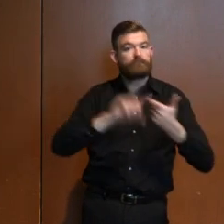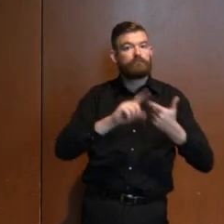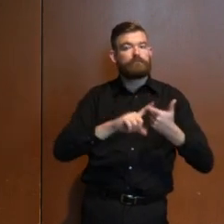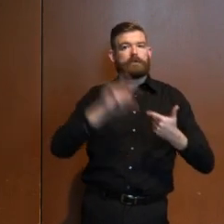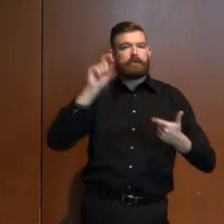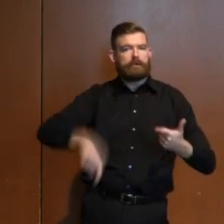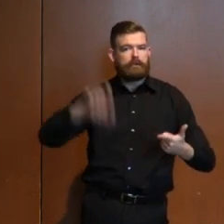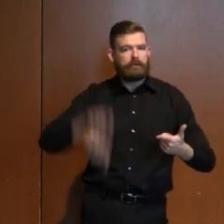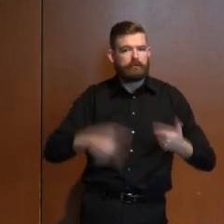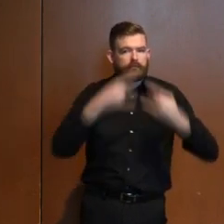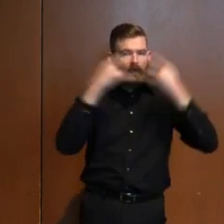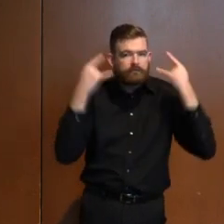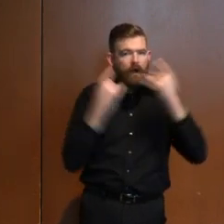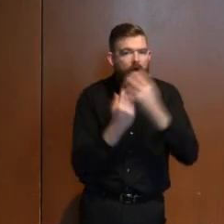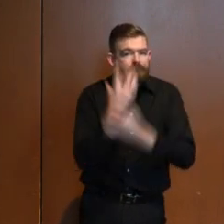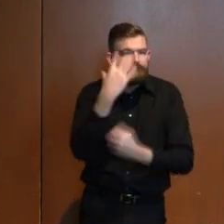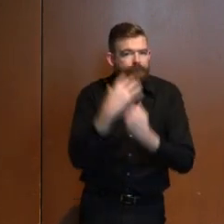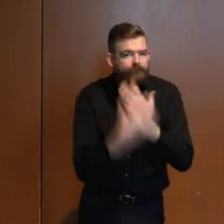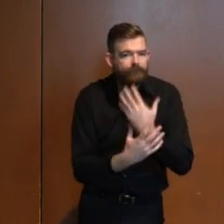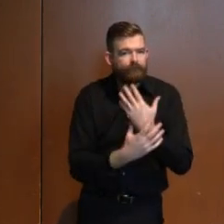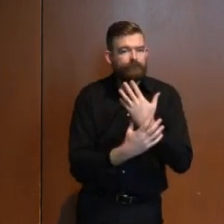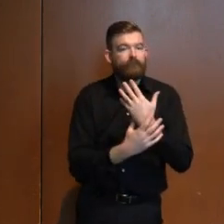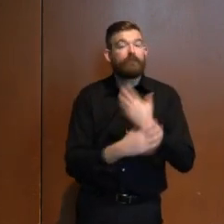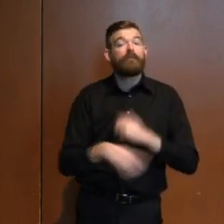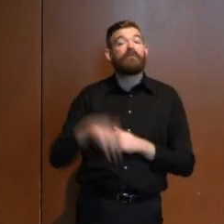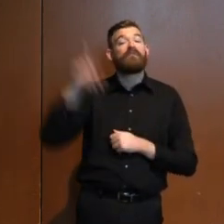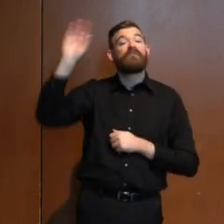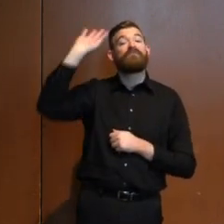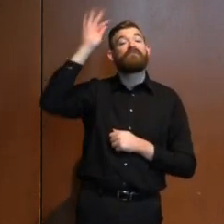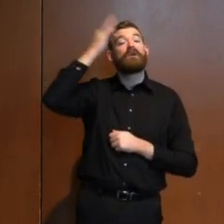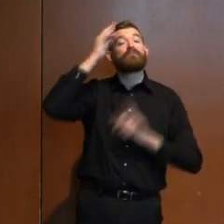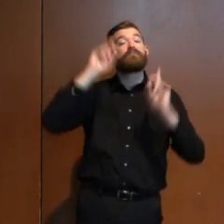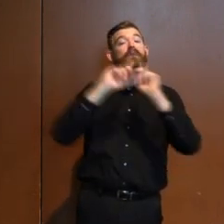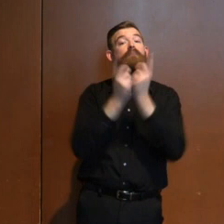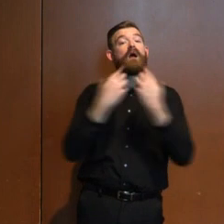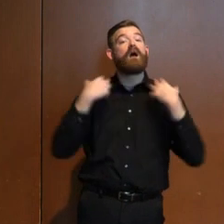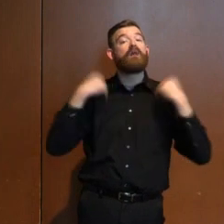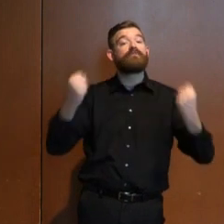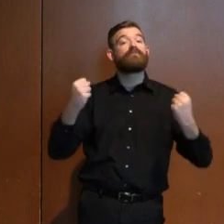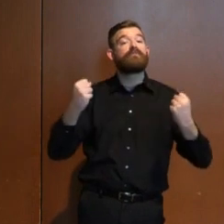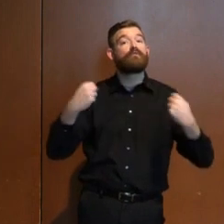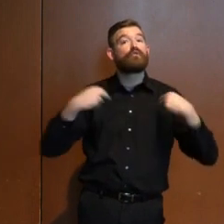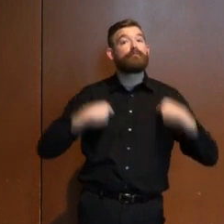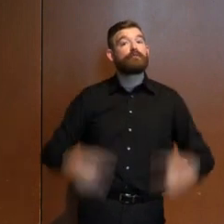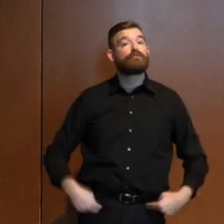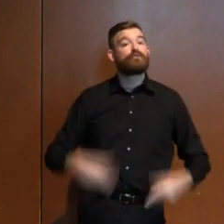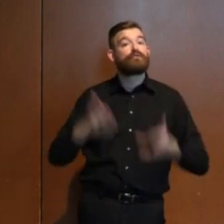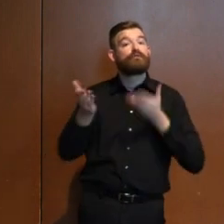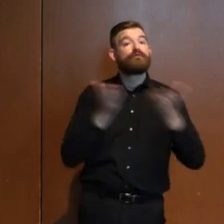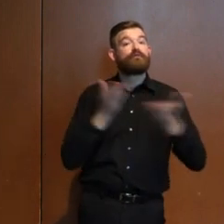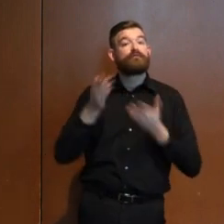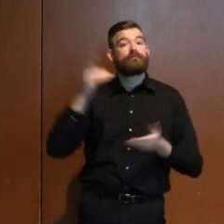THE DISASTER DECLARATION OF THE PP ARE PARTICULARLY IMPORTANT. WE ALSO LEARNED THE FEDERAL GOVERNMENT, FEDERAL RATHER